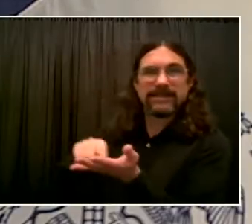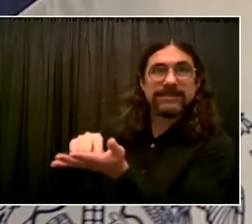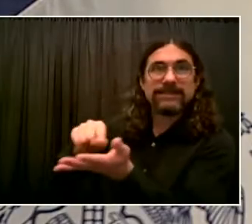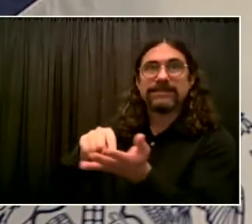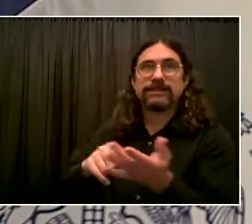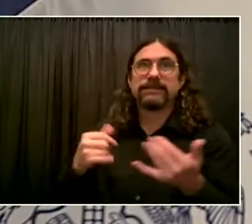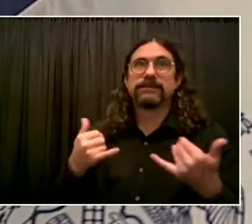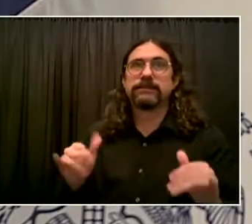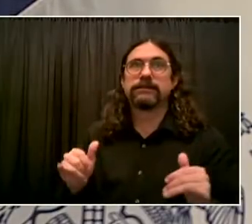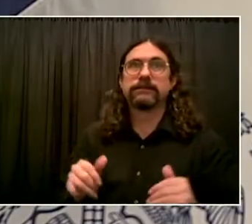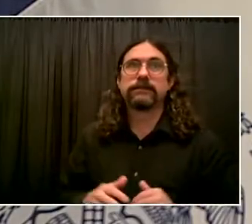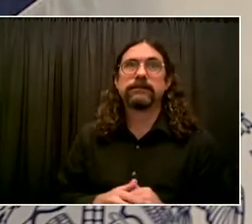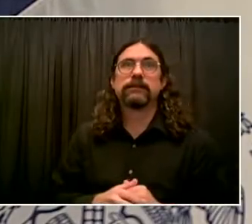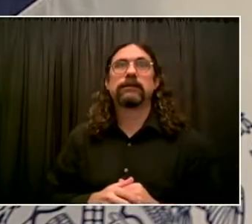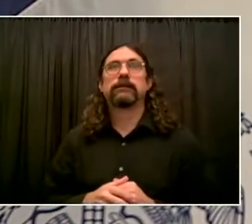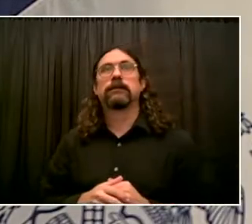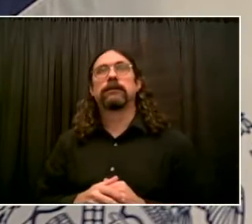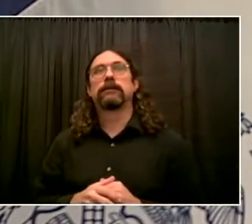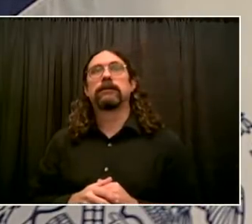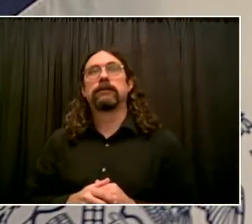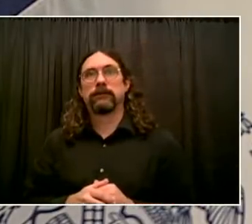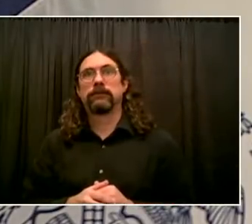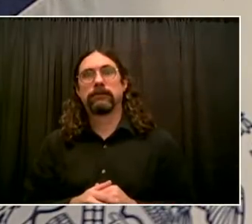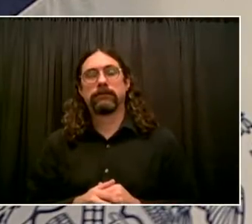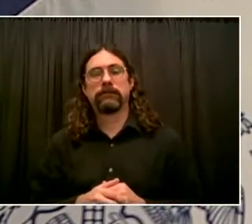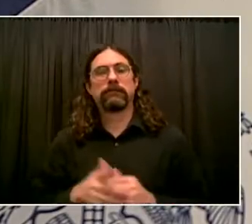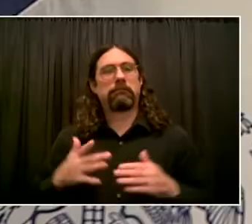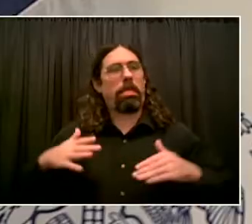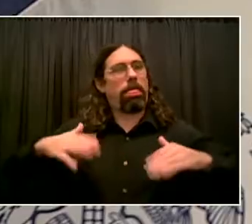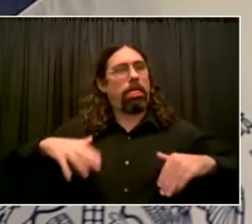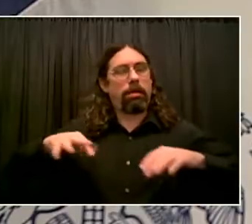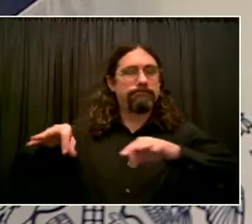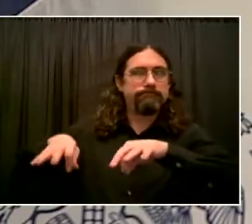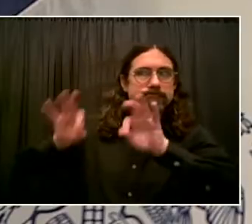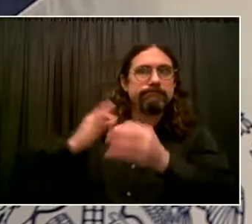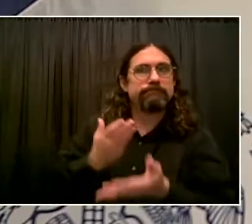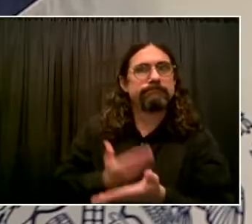I THINK WHAT A LOT OF US HAVE